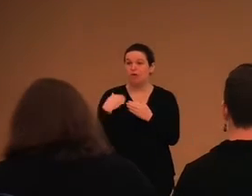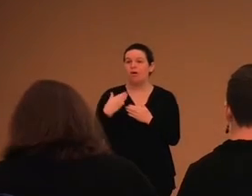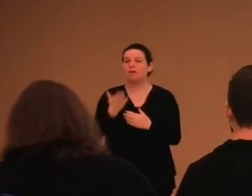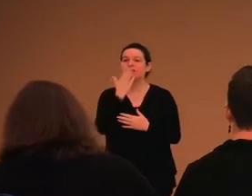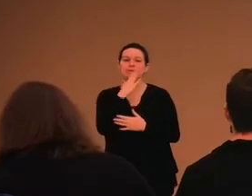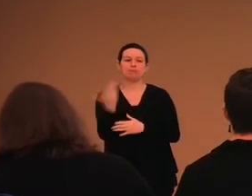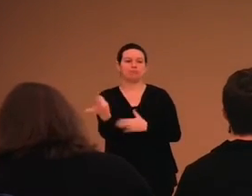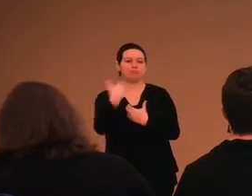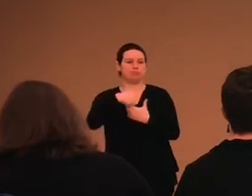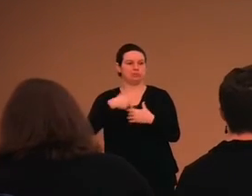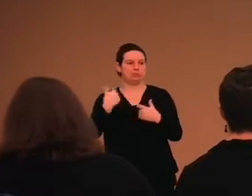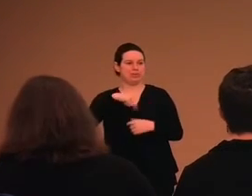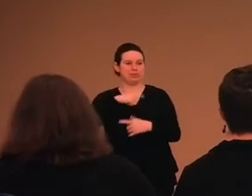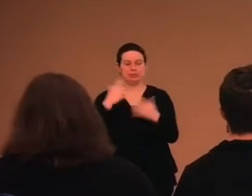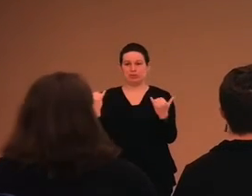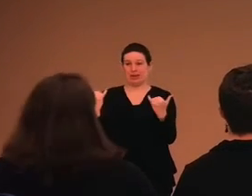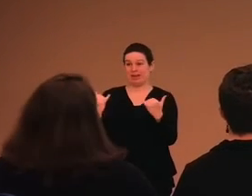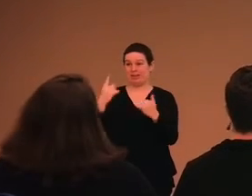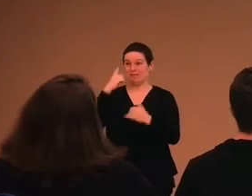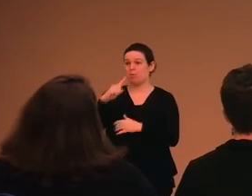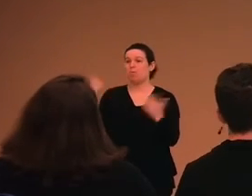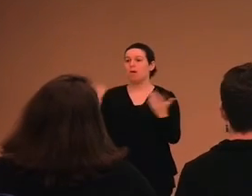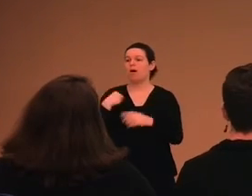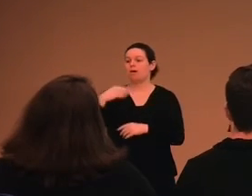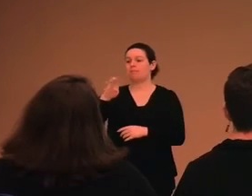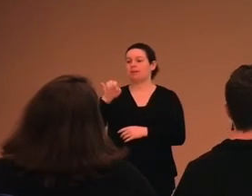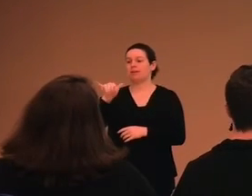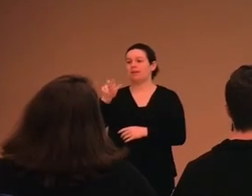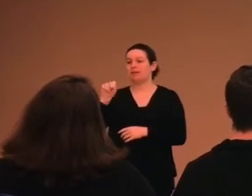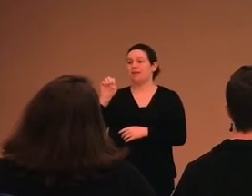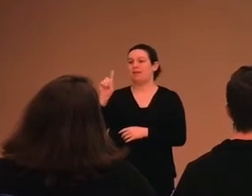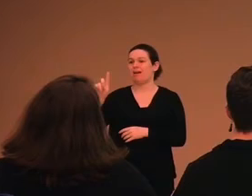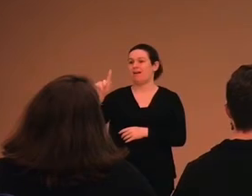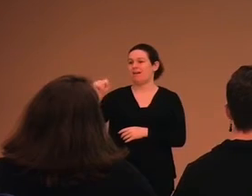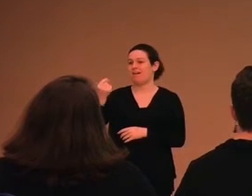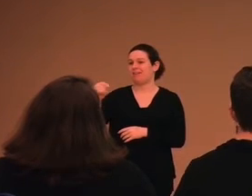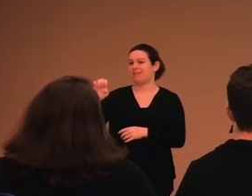For beyond the entrance you're gonna hear from some local institutions